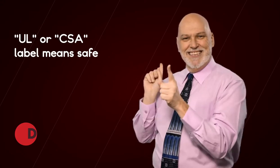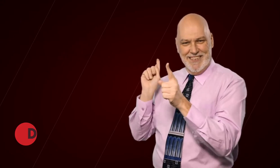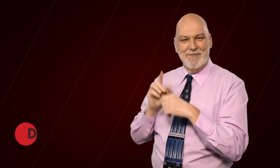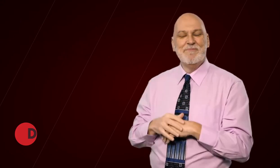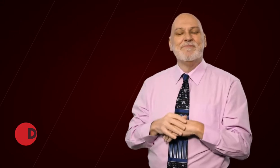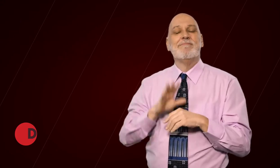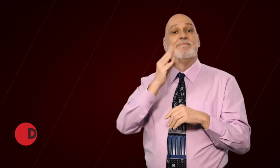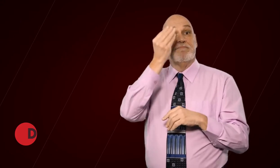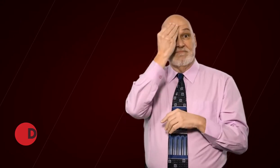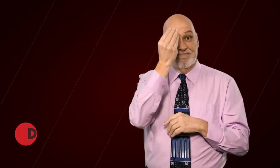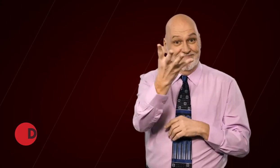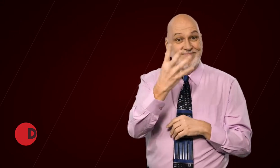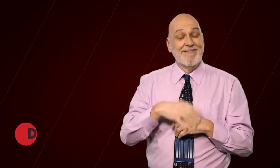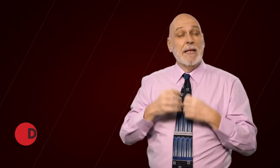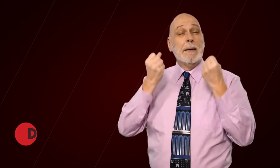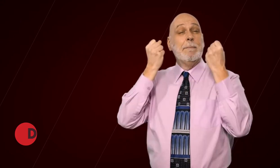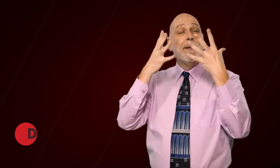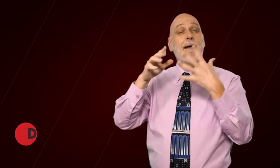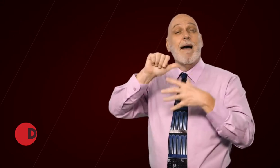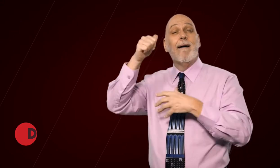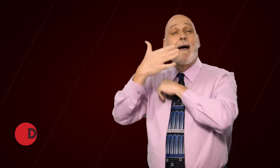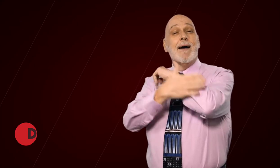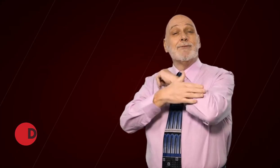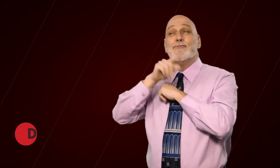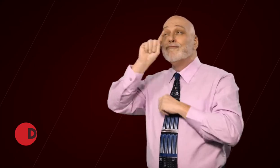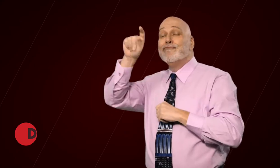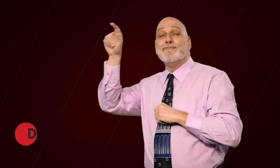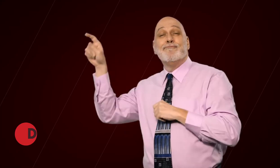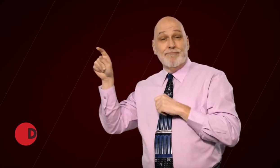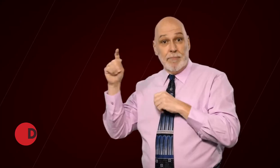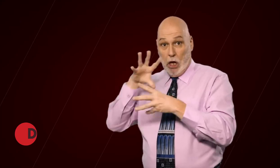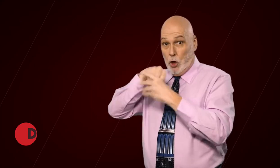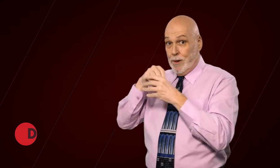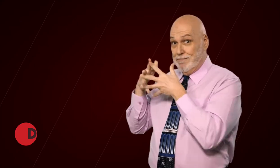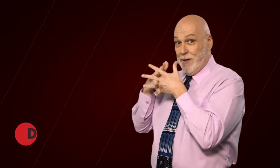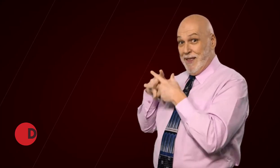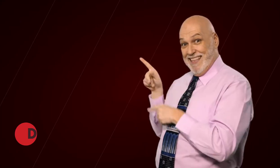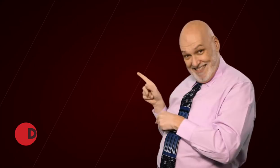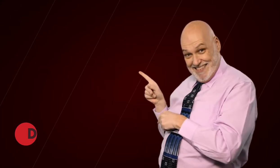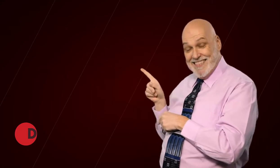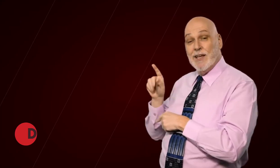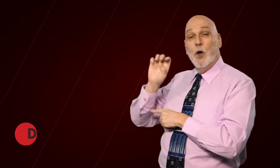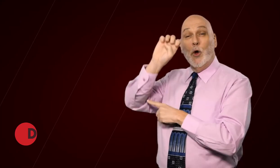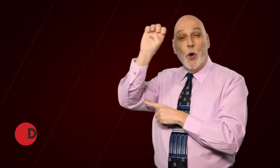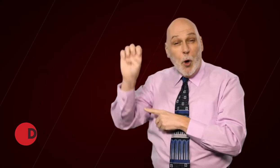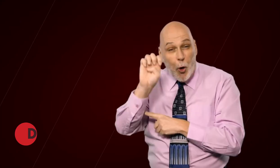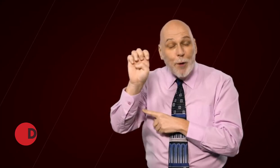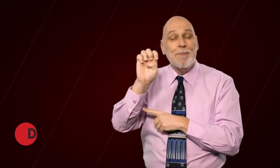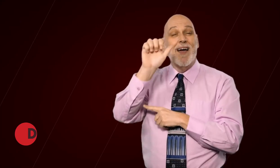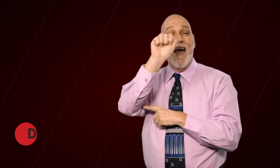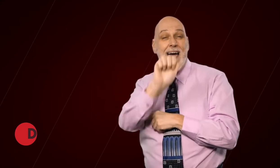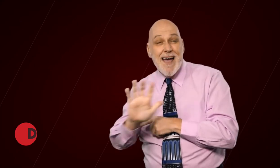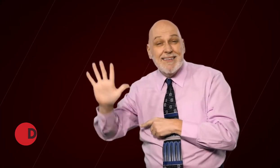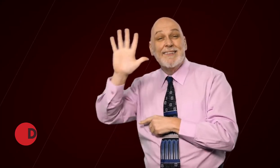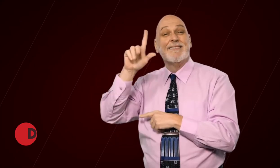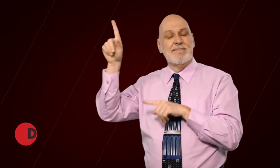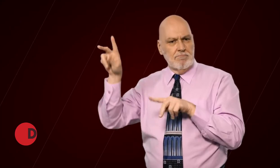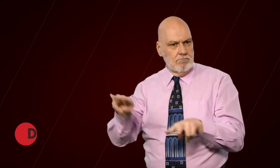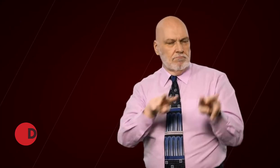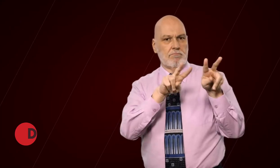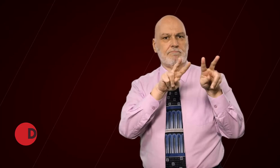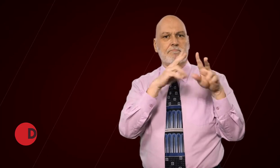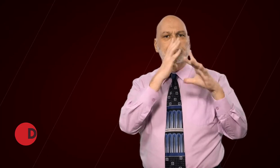Many other countries including USA,